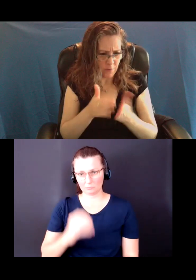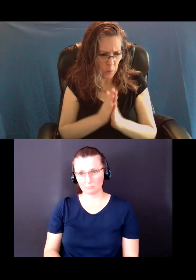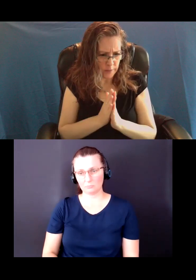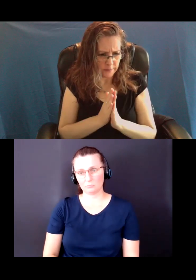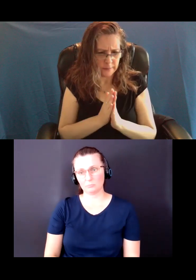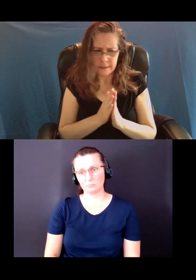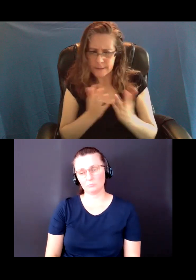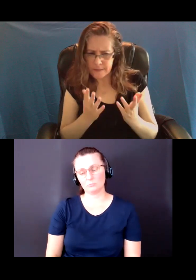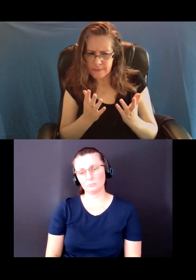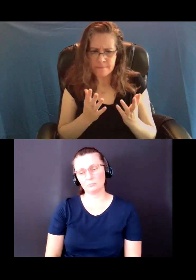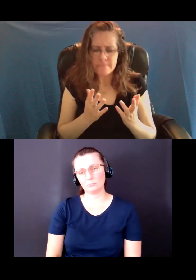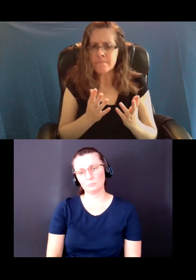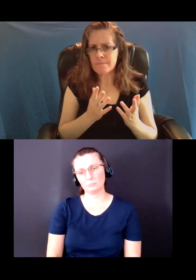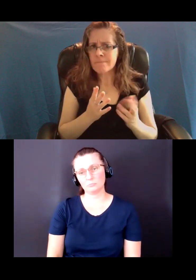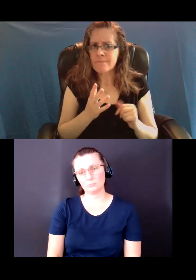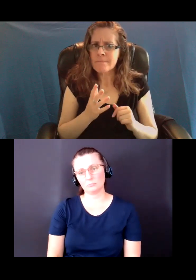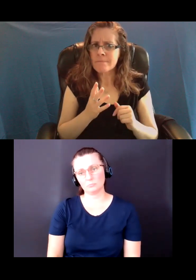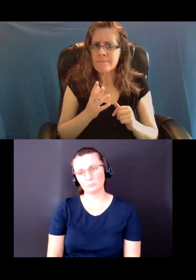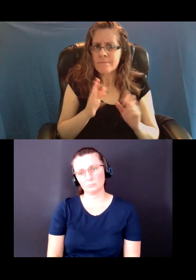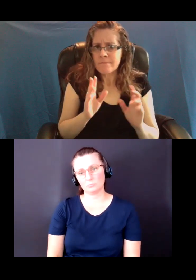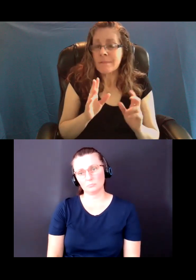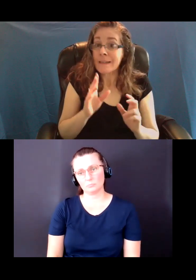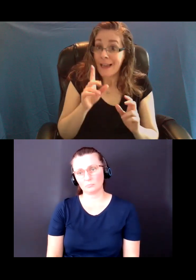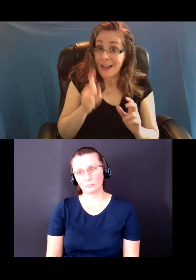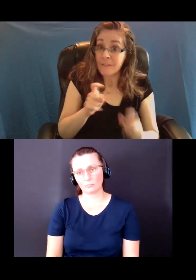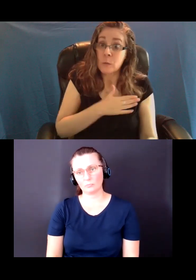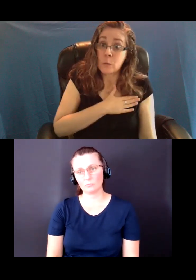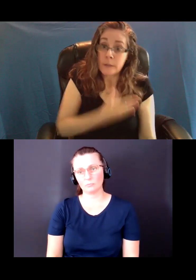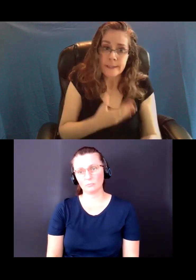the interactive process, and they must do so willingly. So the goal